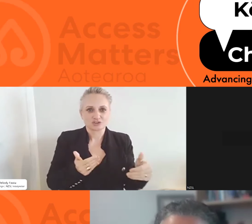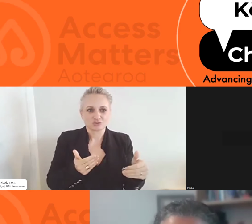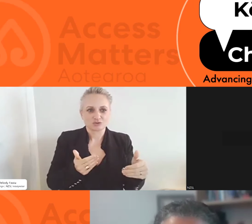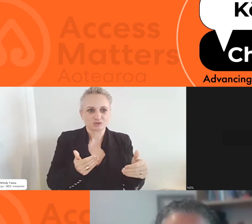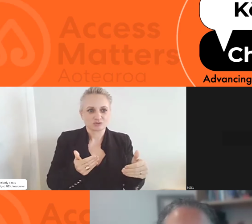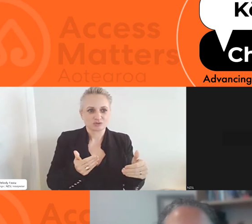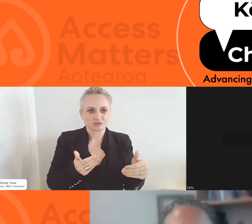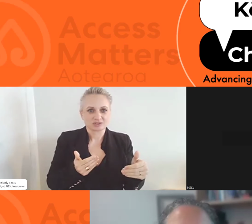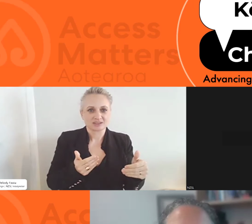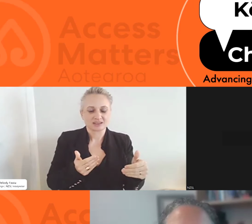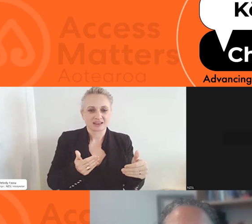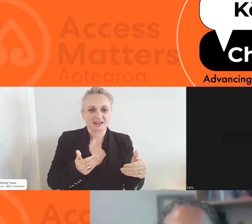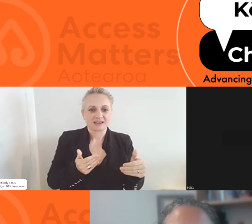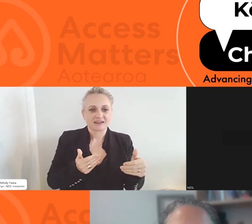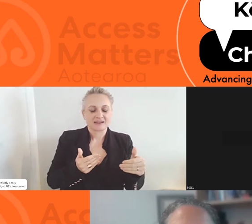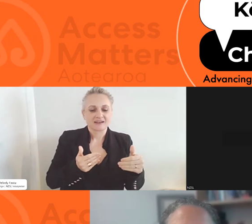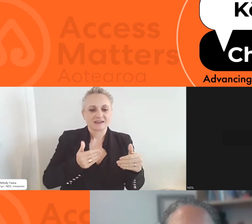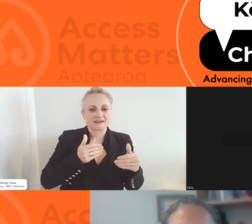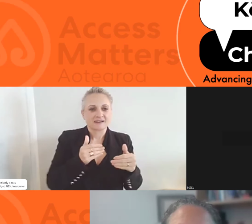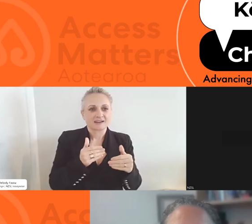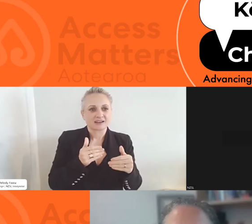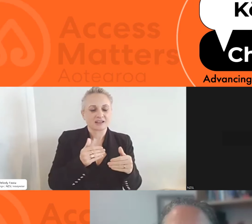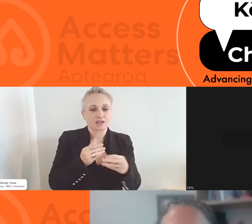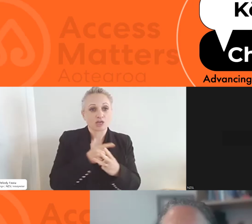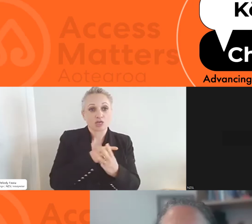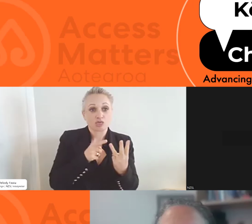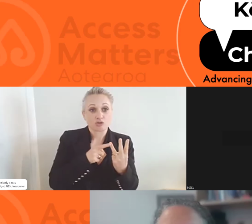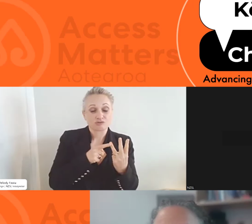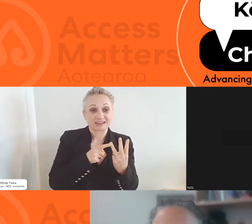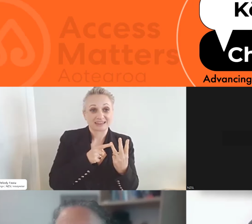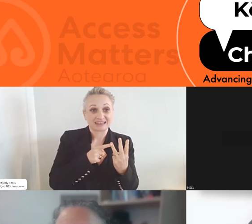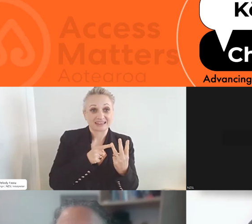Weeks and Glen Frost. If you could in that order just introduce yourself,